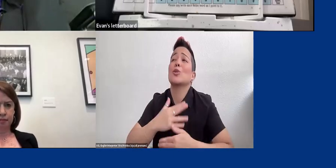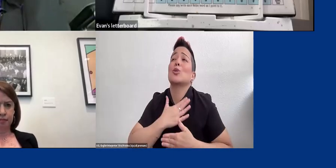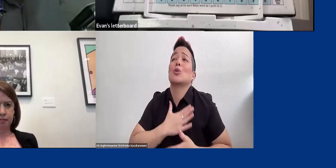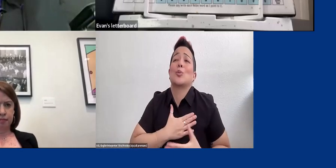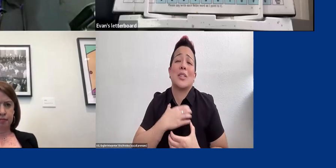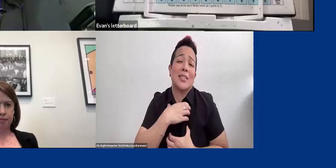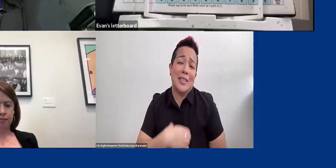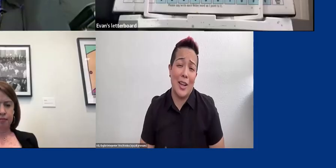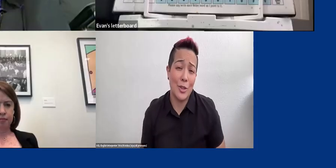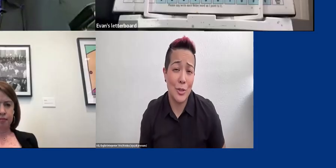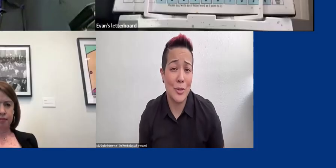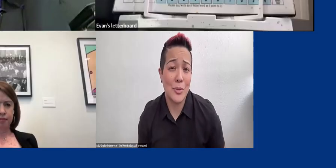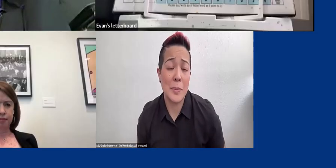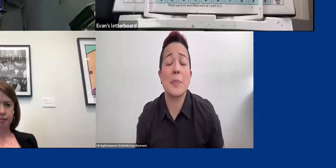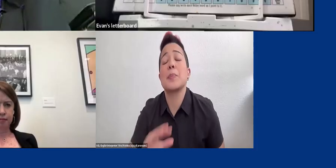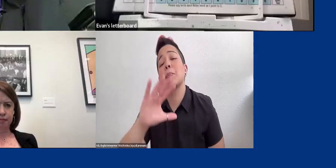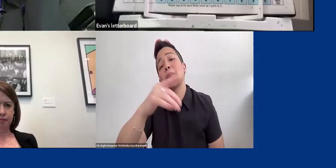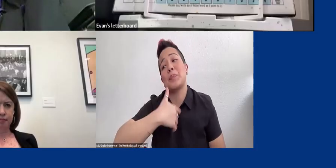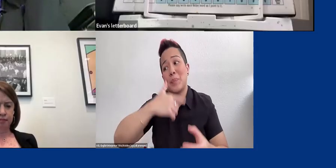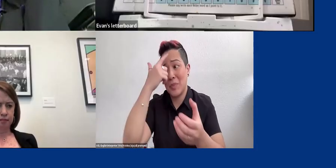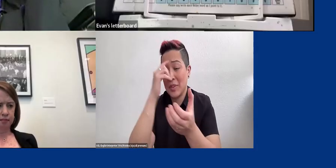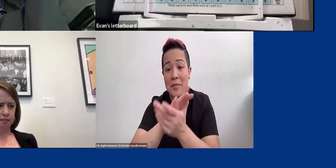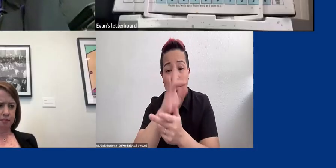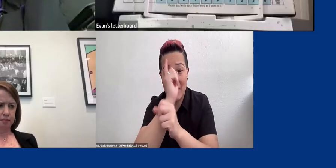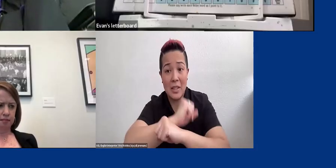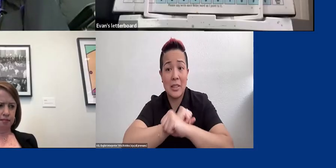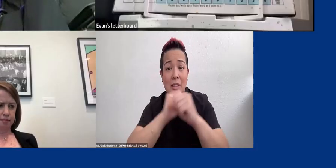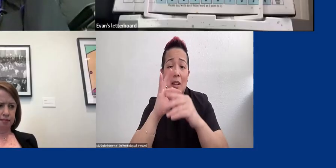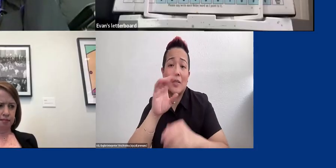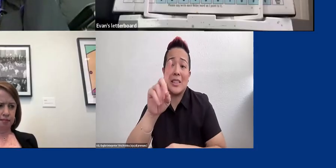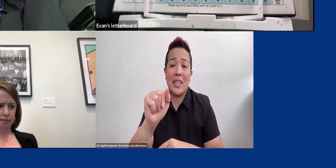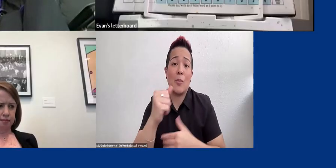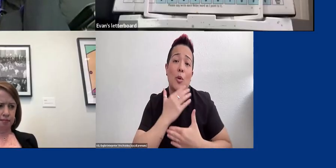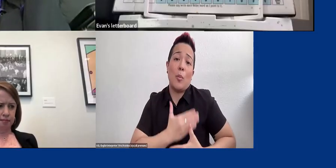I believe the idea of disabled pleasure is scary